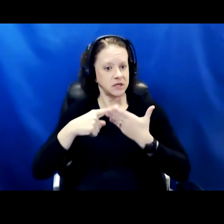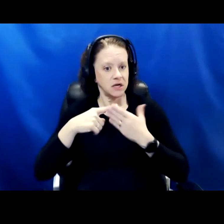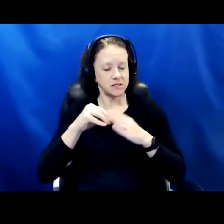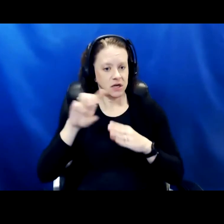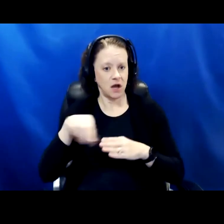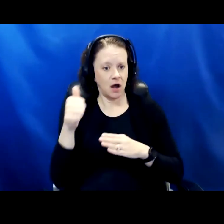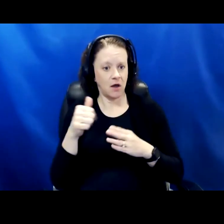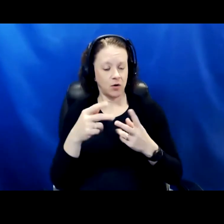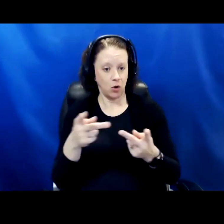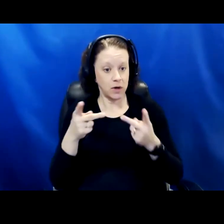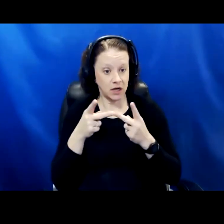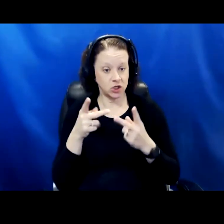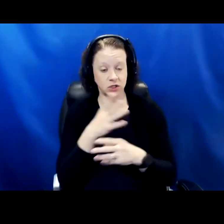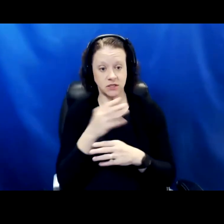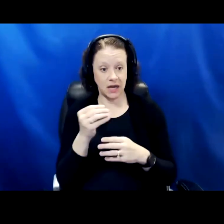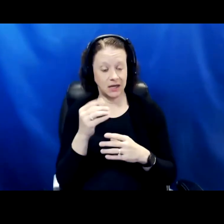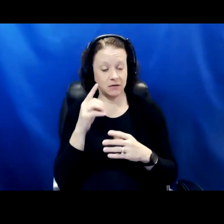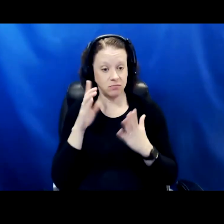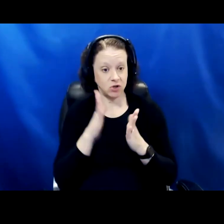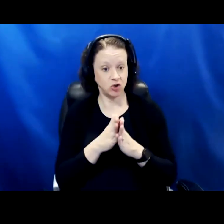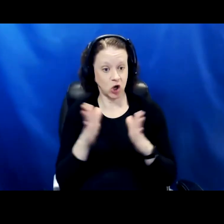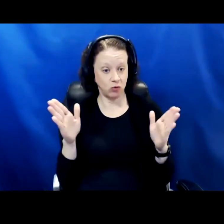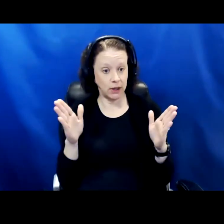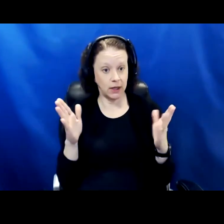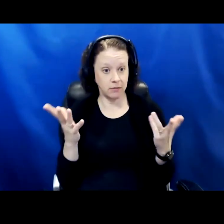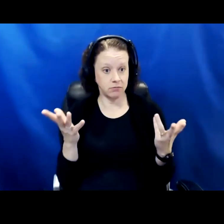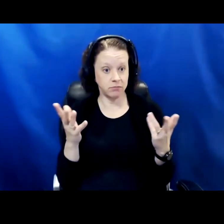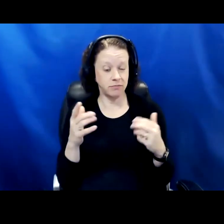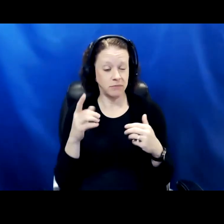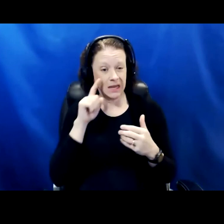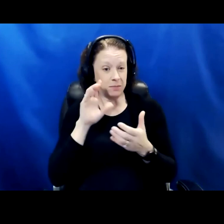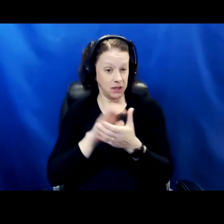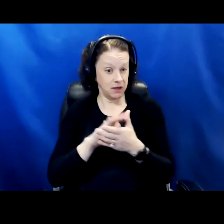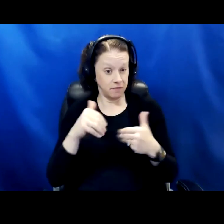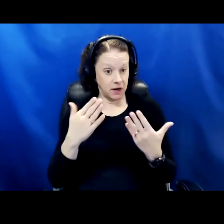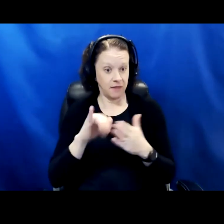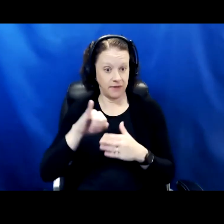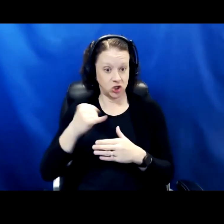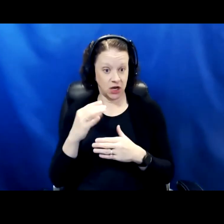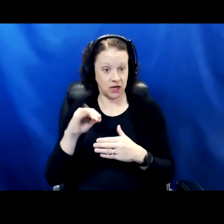and generally believed that the J and J vaccine is necessary